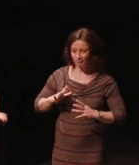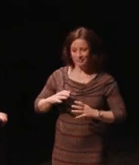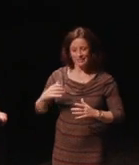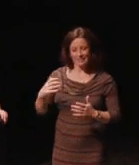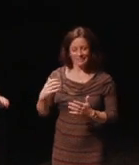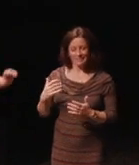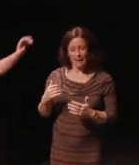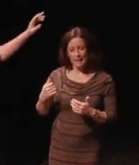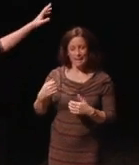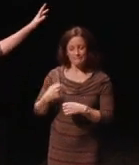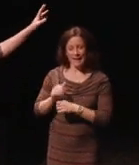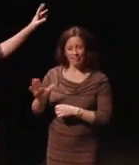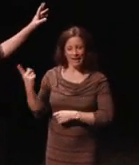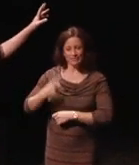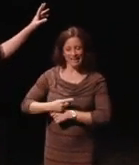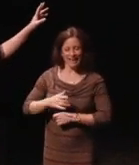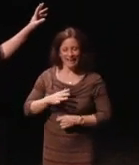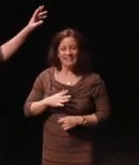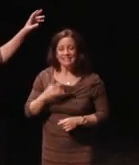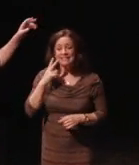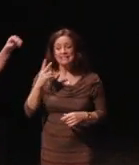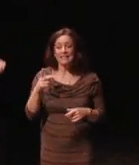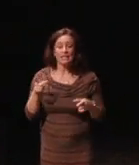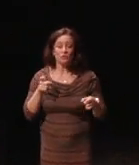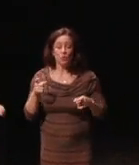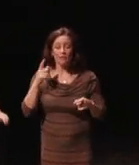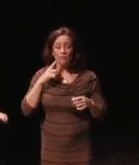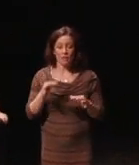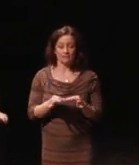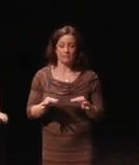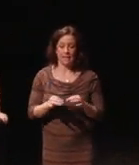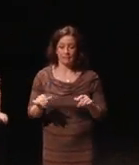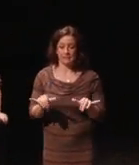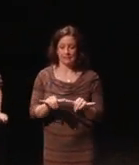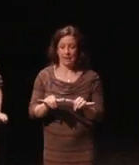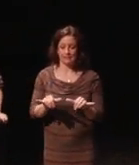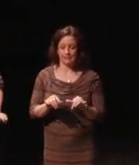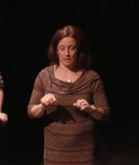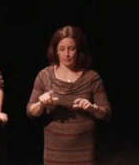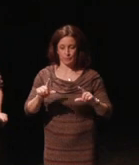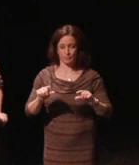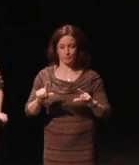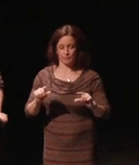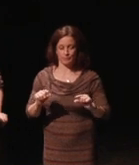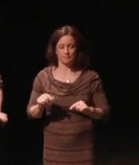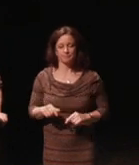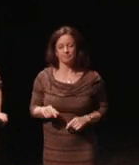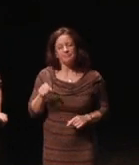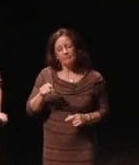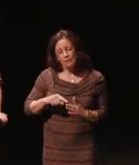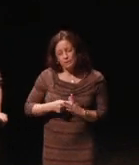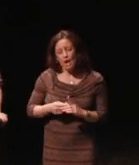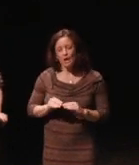So, seeing control of a subtitle source. This is something that is starting to slowly creep into games.